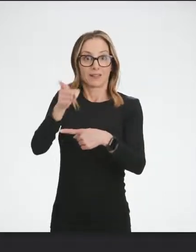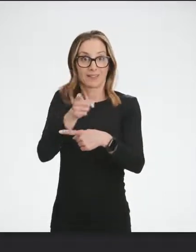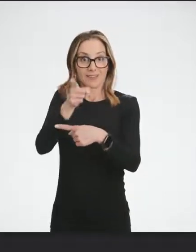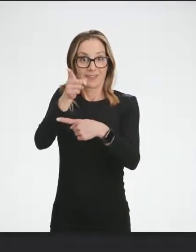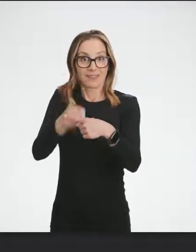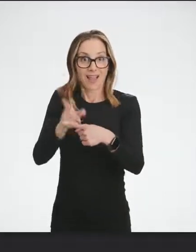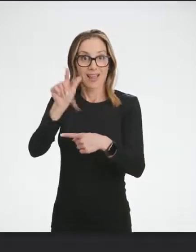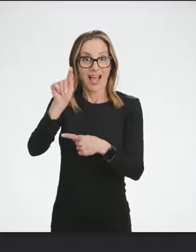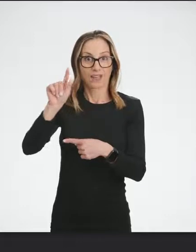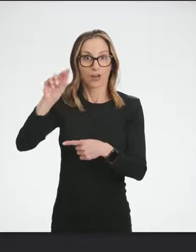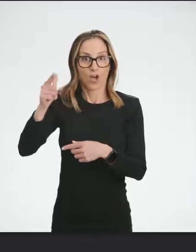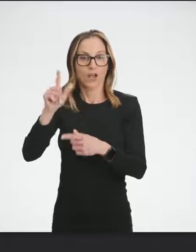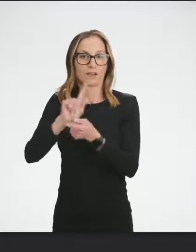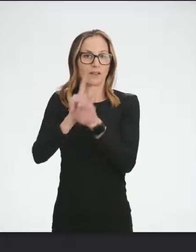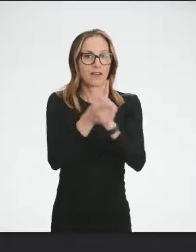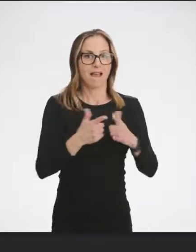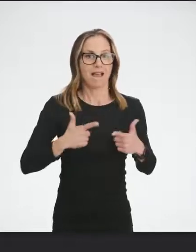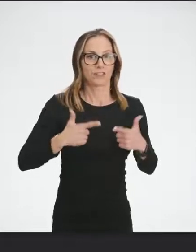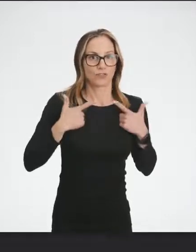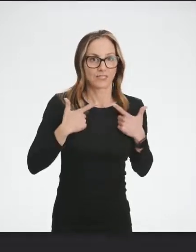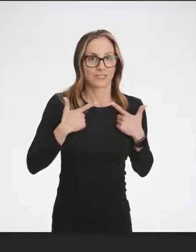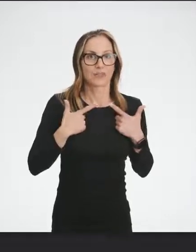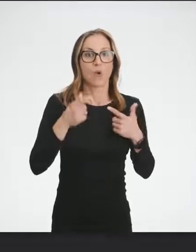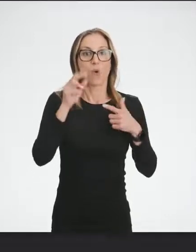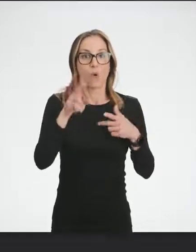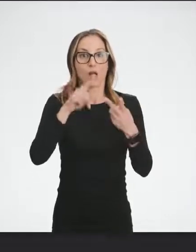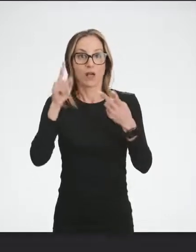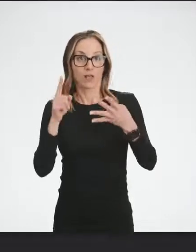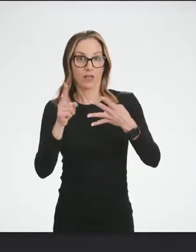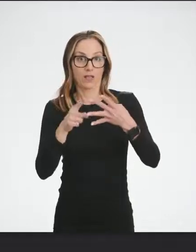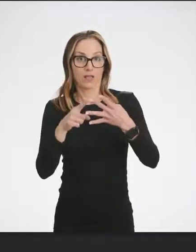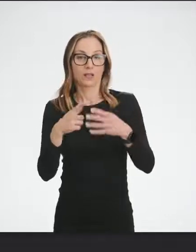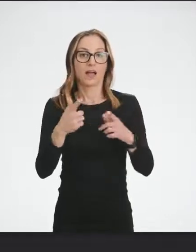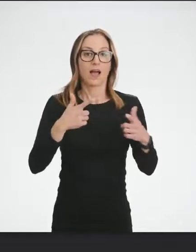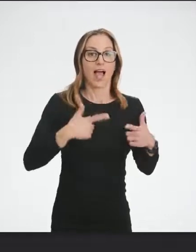which turns a lat/long into an address; Reverse Geocode, which does the opposite– it turns